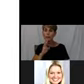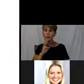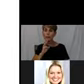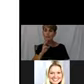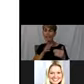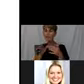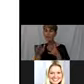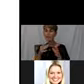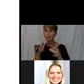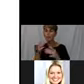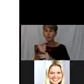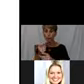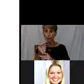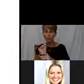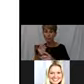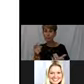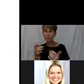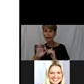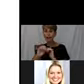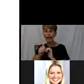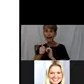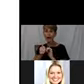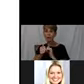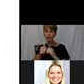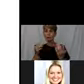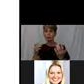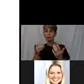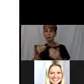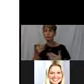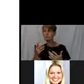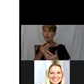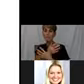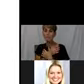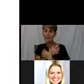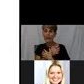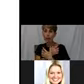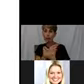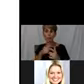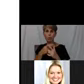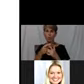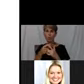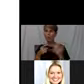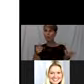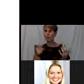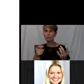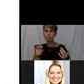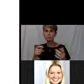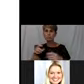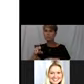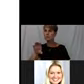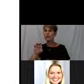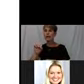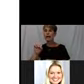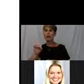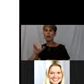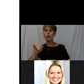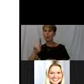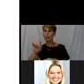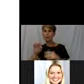How to prevent the bears or the coyotes from getting into their tents and getting their food, versus on skid row it's the rats.